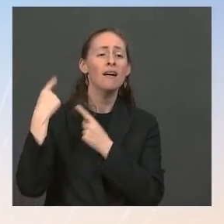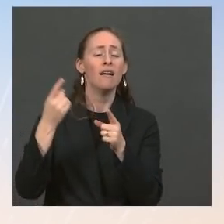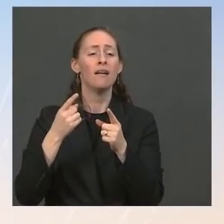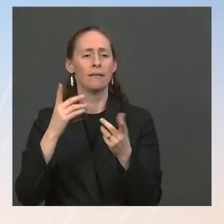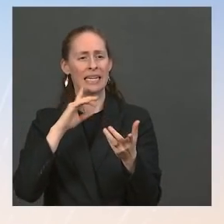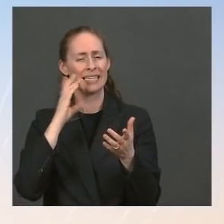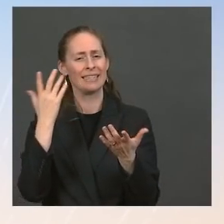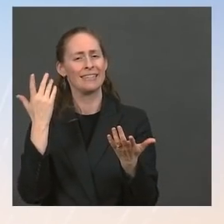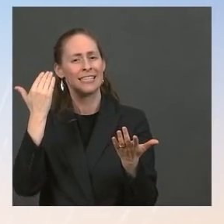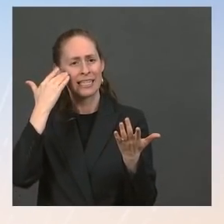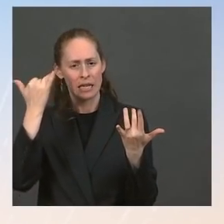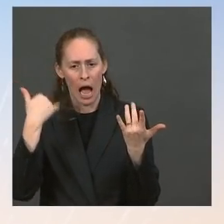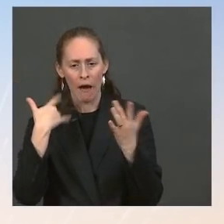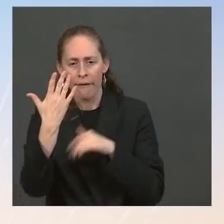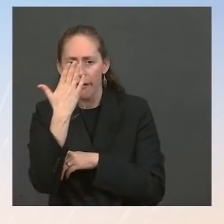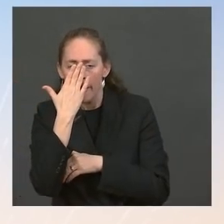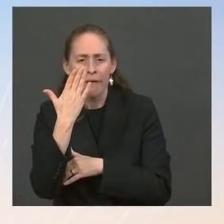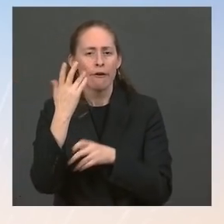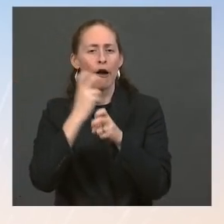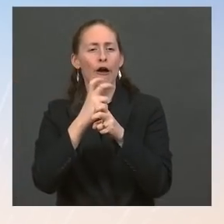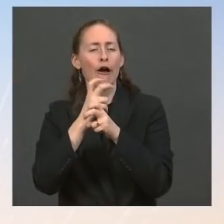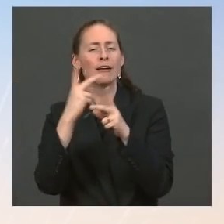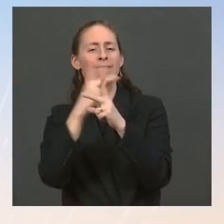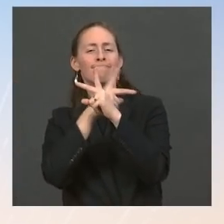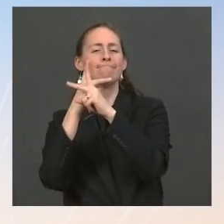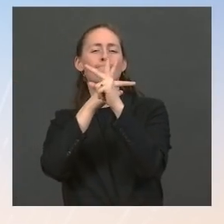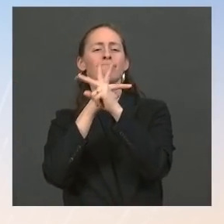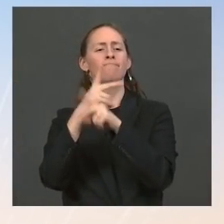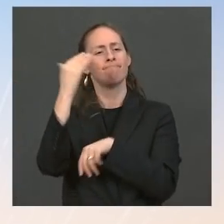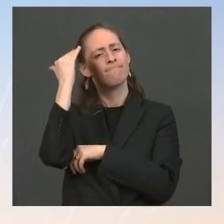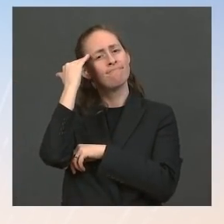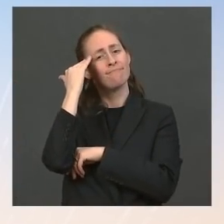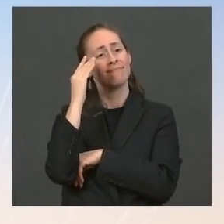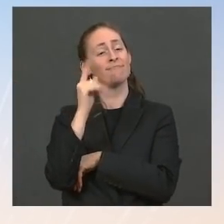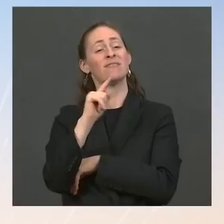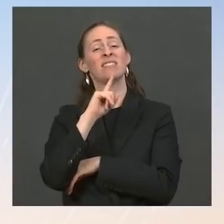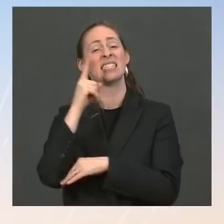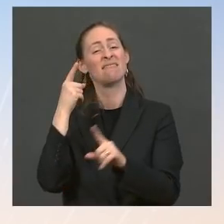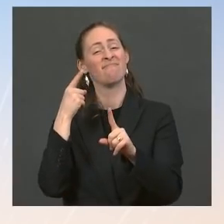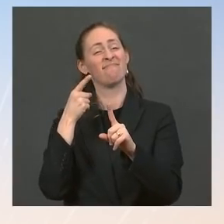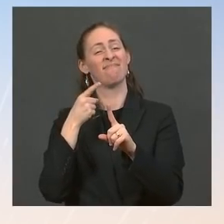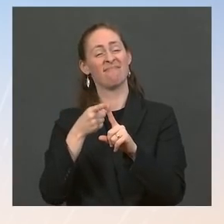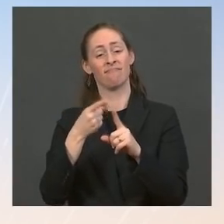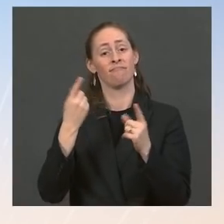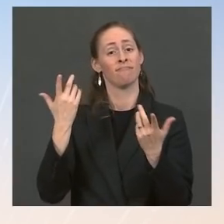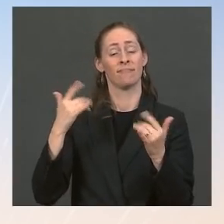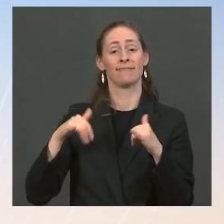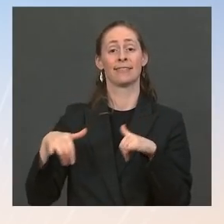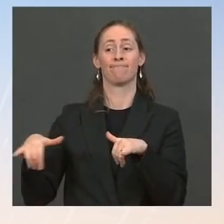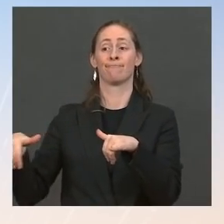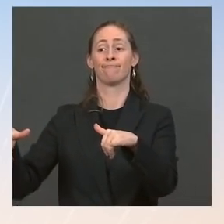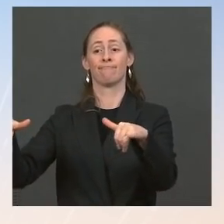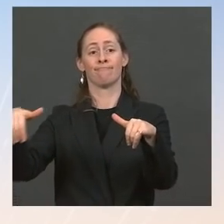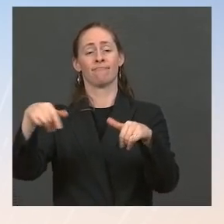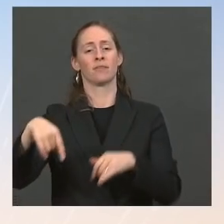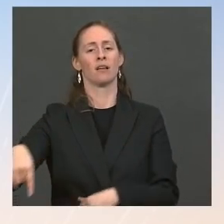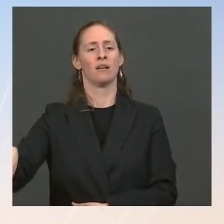but we see that consistently across, you know, a range of data and a range of economic analysis